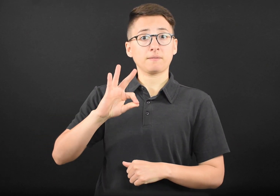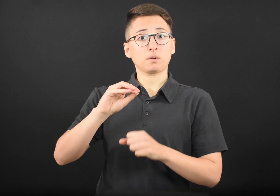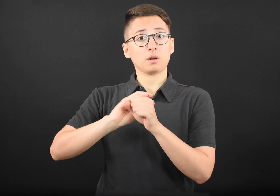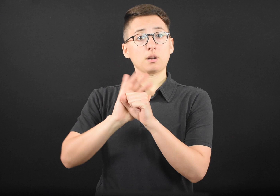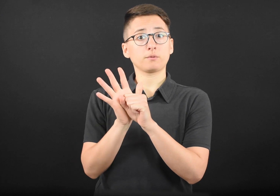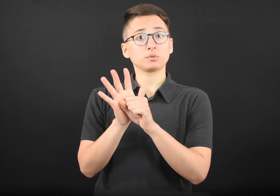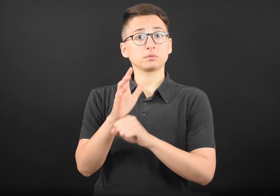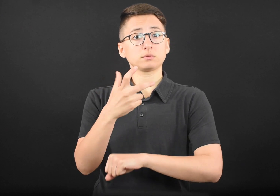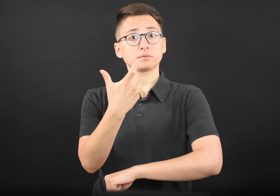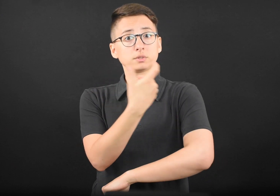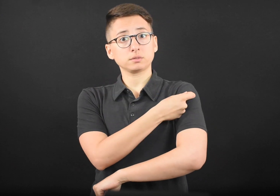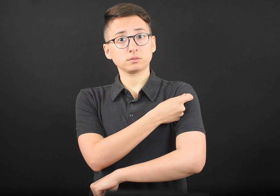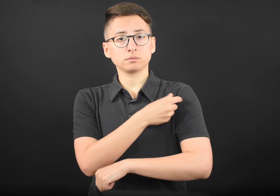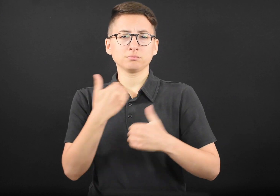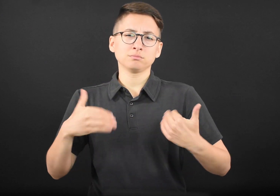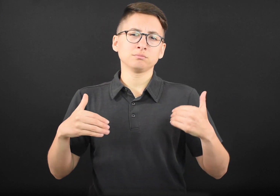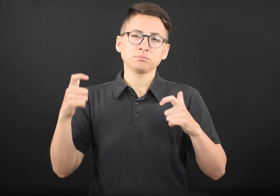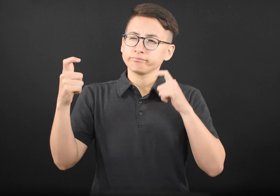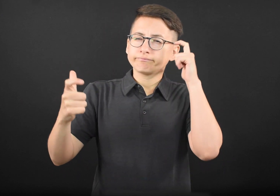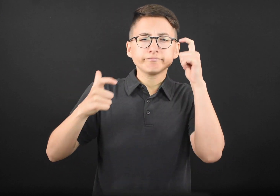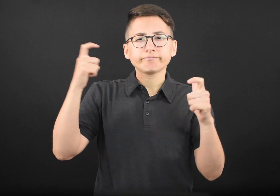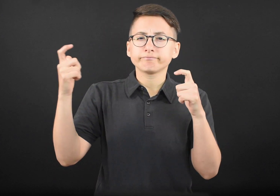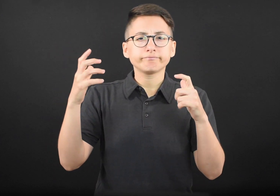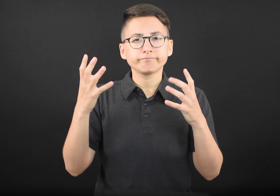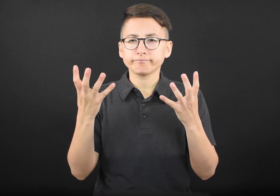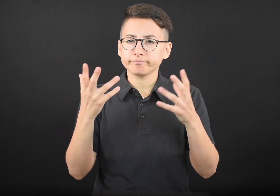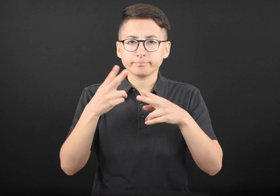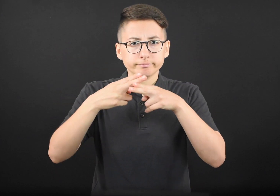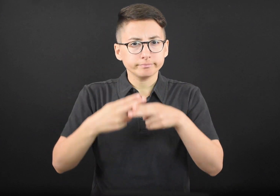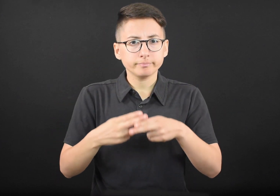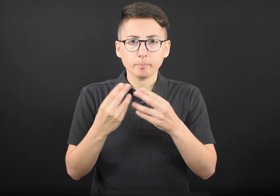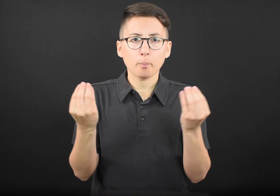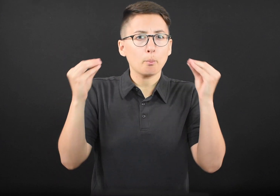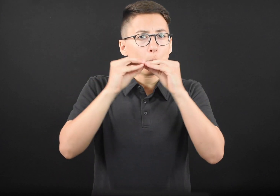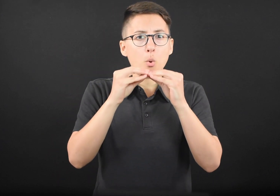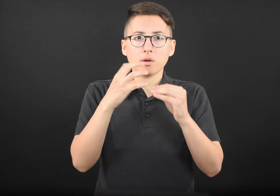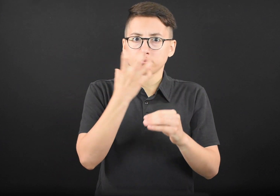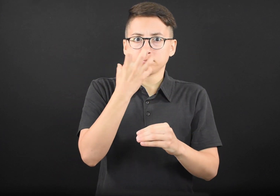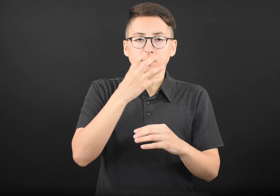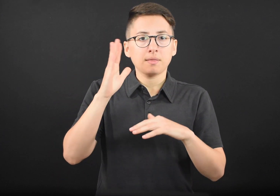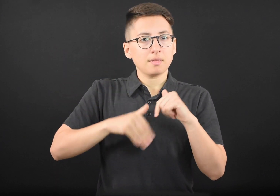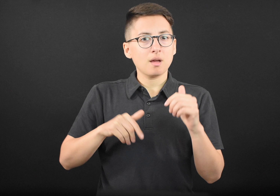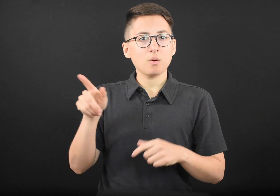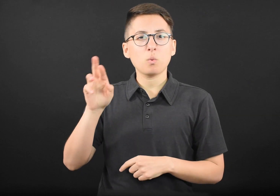The benefits of COVID-19 vaccination enormously outweigh the rare, possible